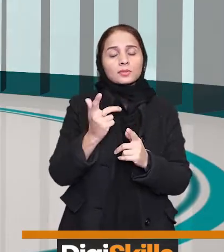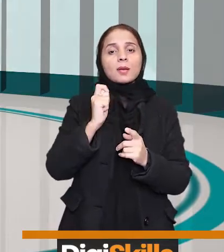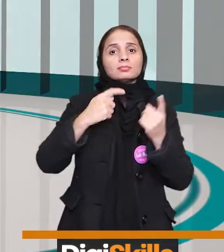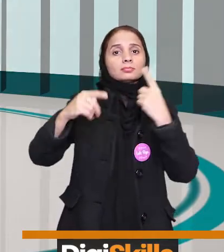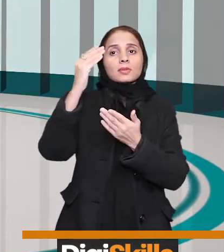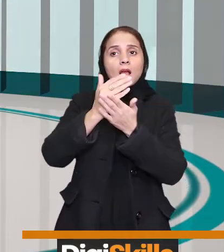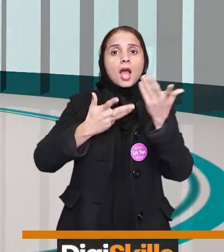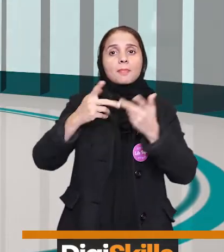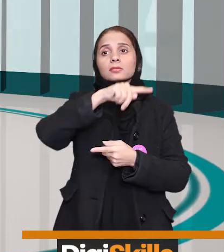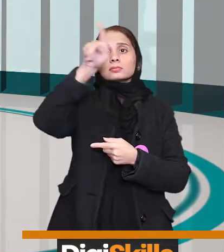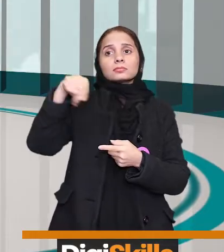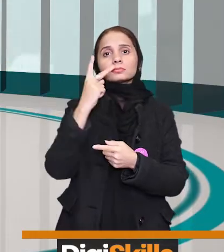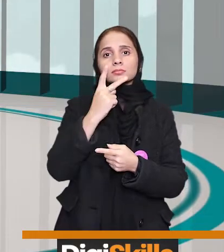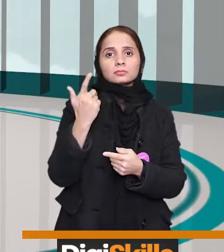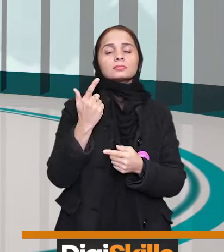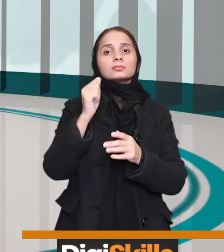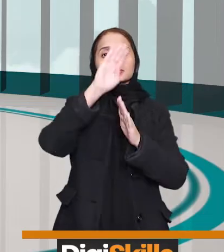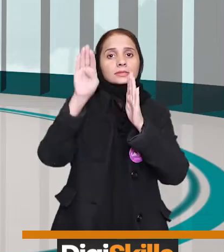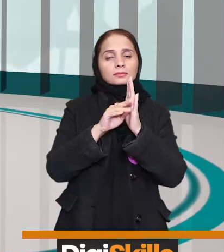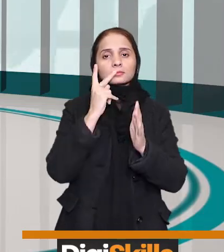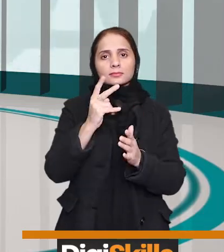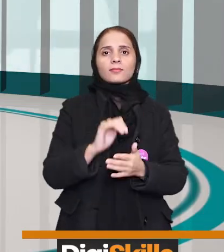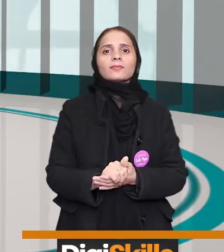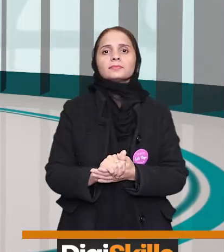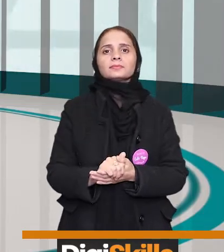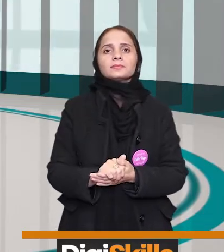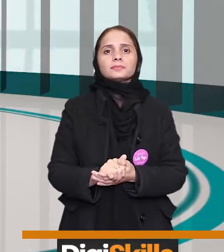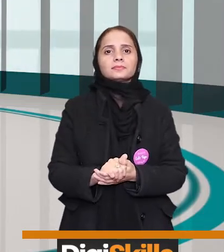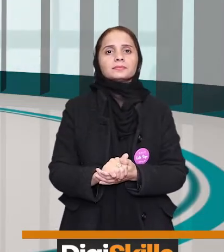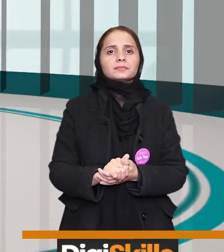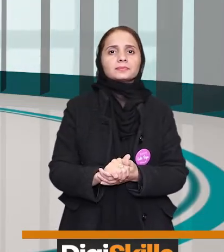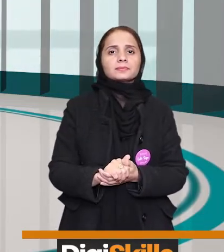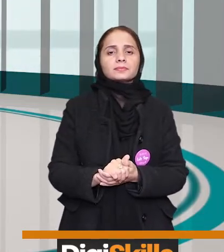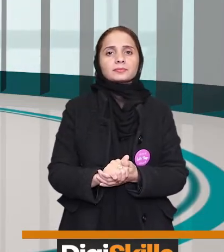what’s happening in the market place with the regards to the price.